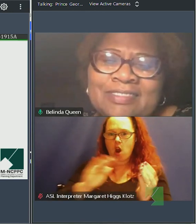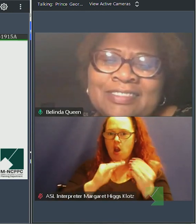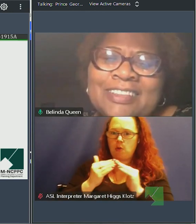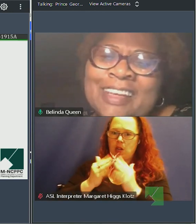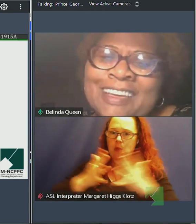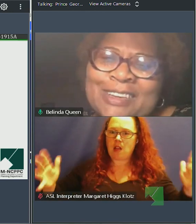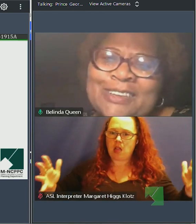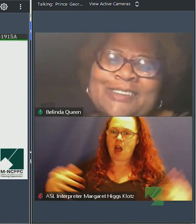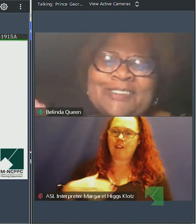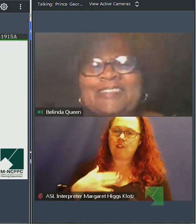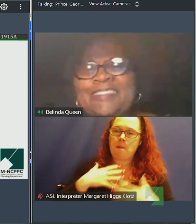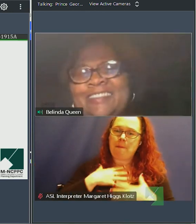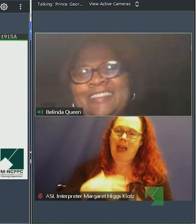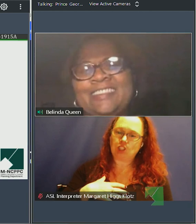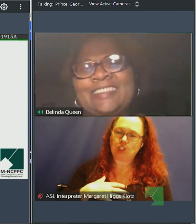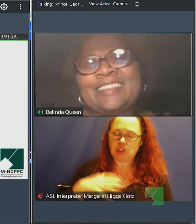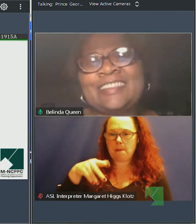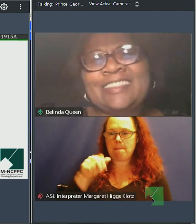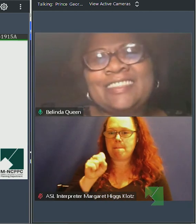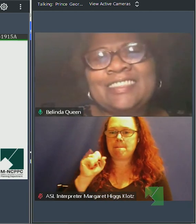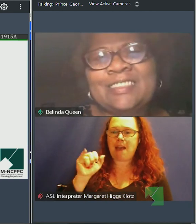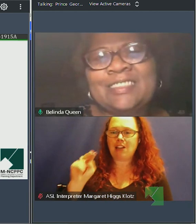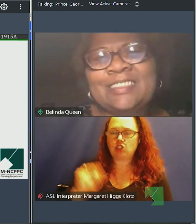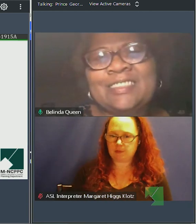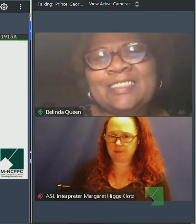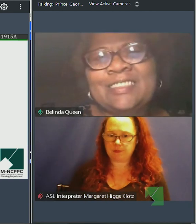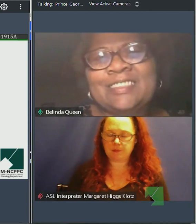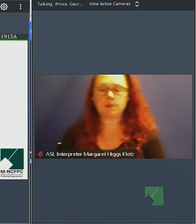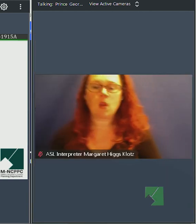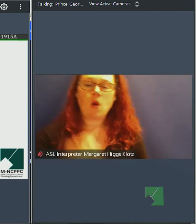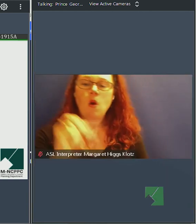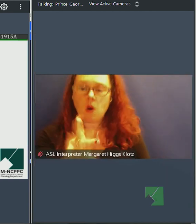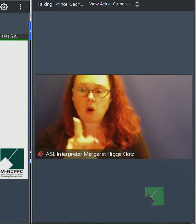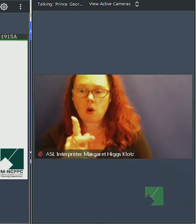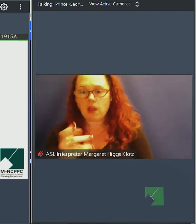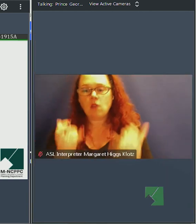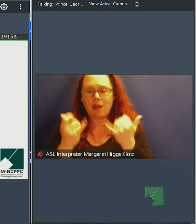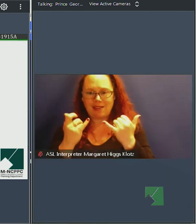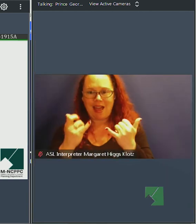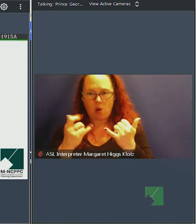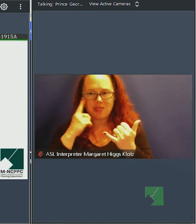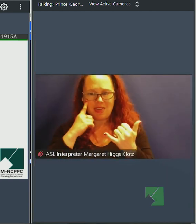Okay. So thank you. So that I think at this point concluded the list that we had